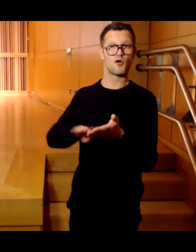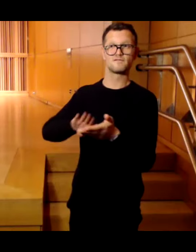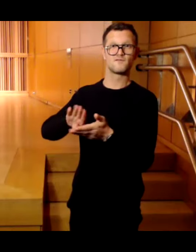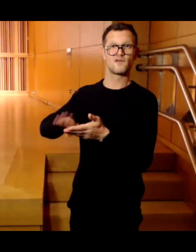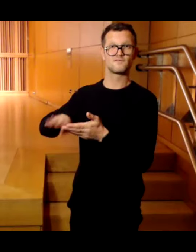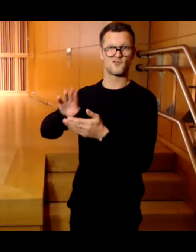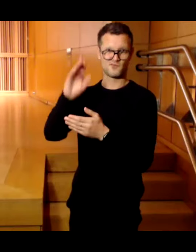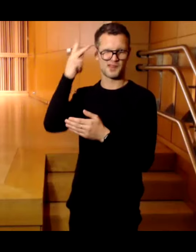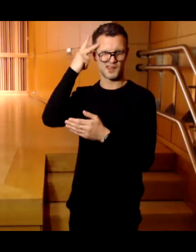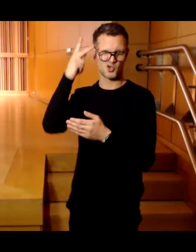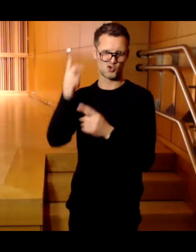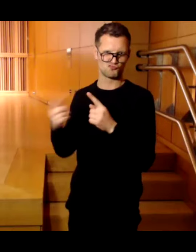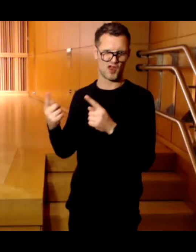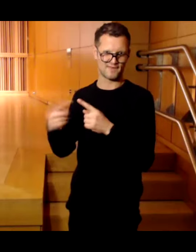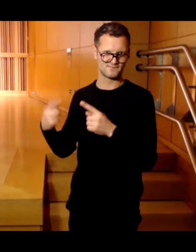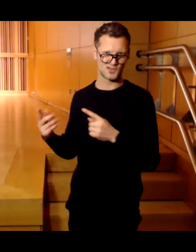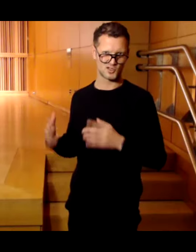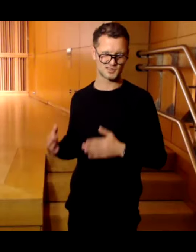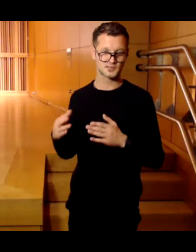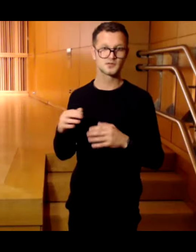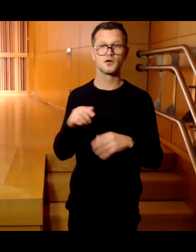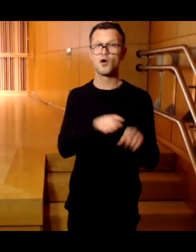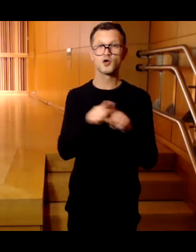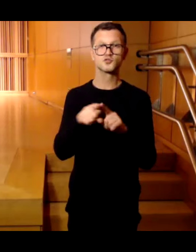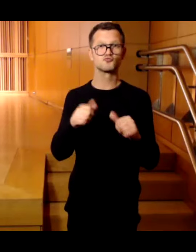There are also, however, pointed attempts to rewrite, indeed to deform.